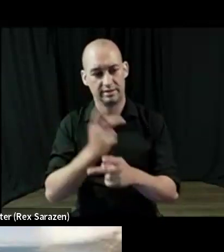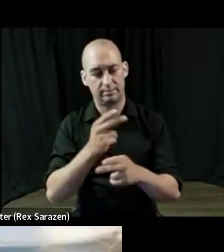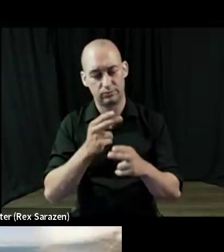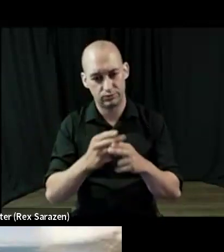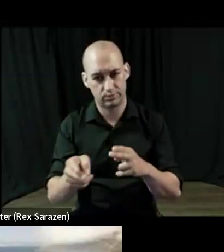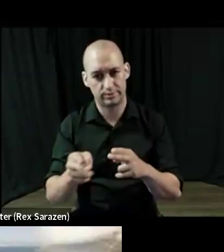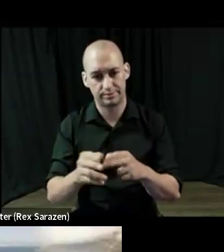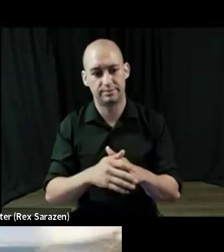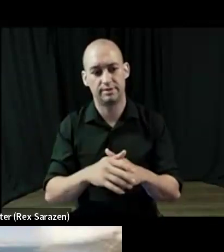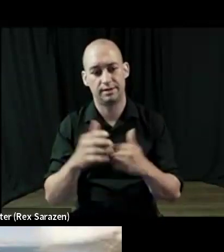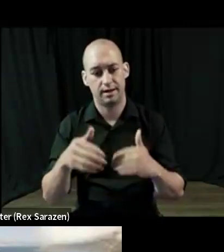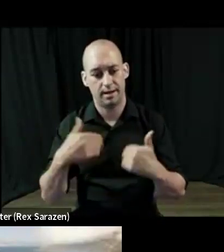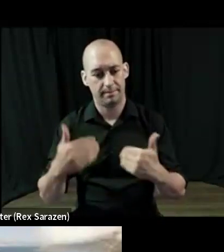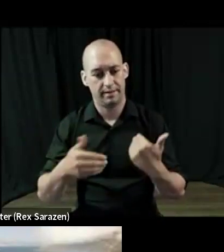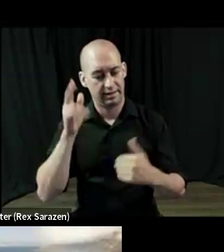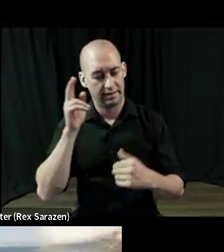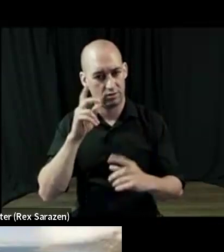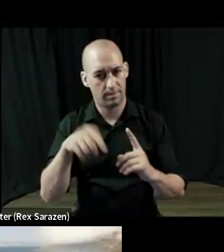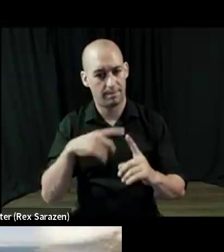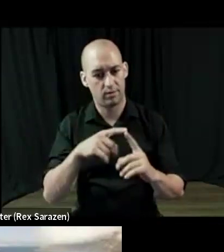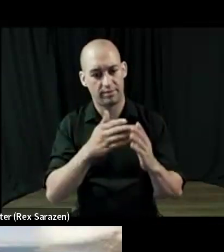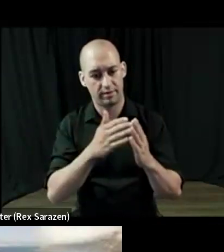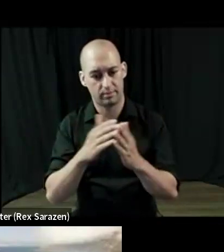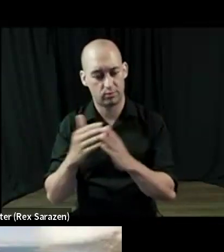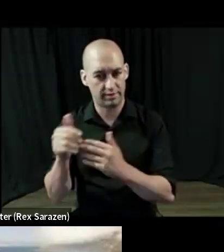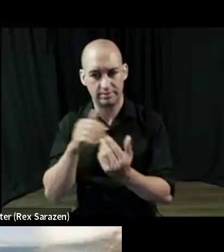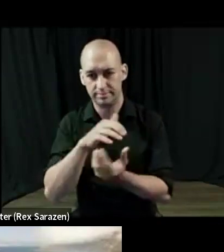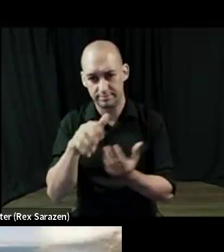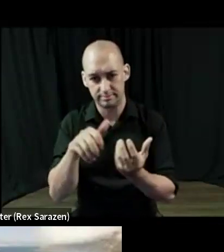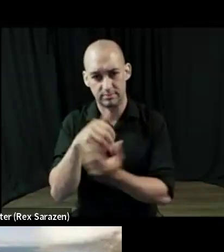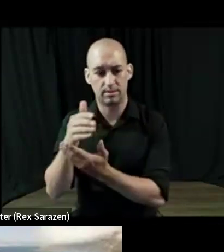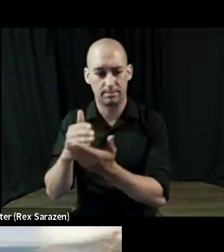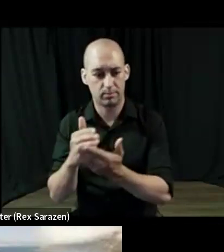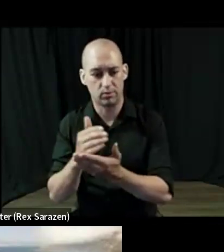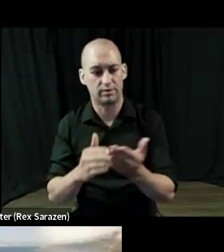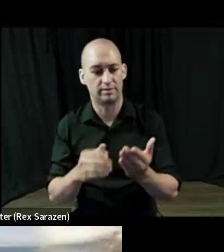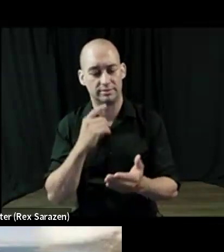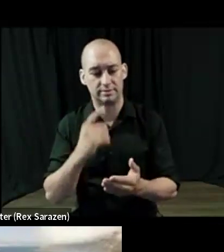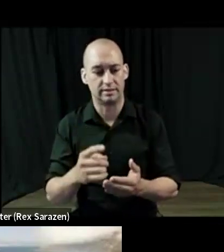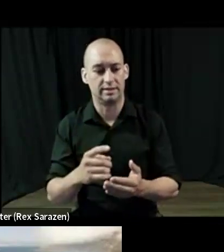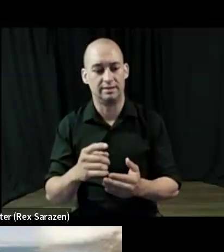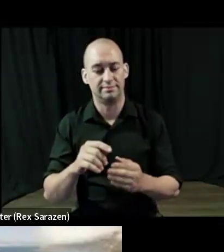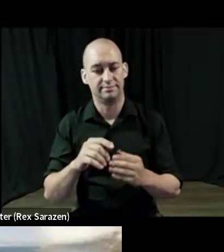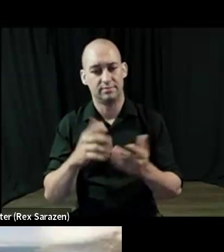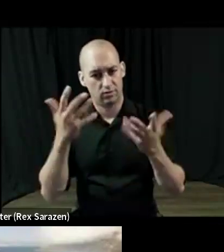very happy to hear about the community engagement aspect and as I outlined in the questionnaire